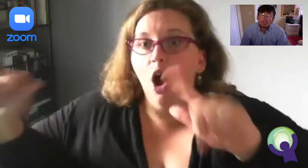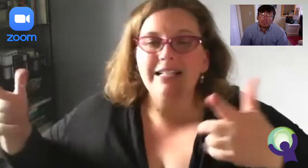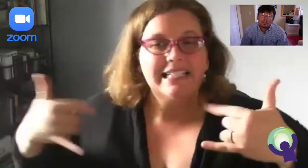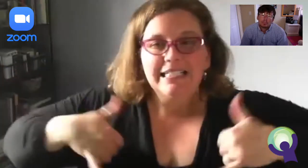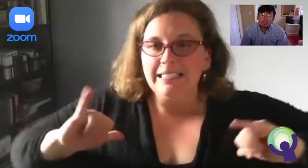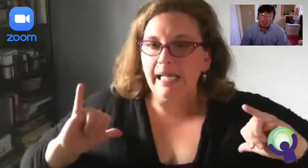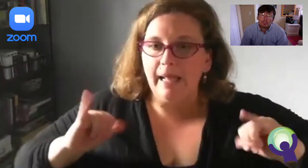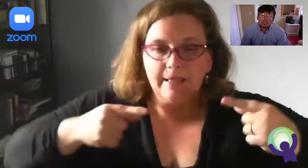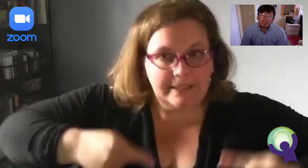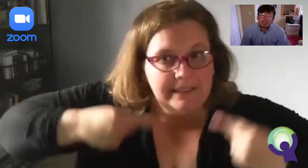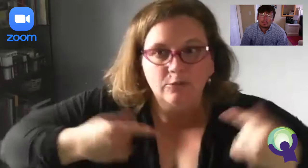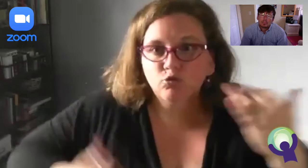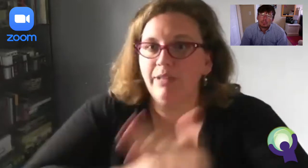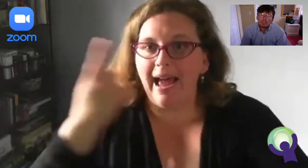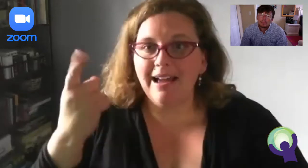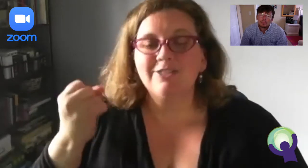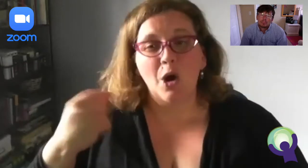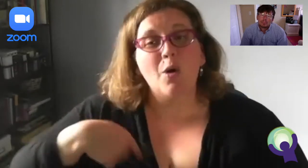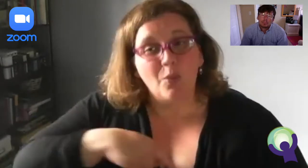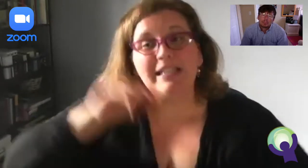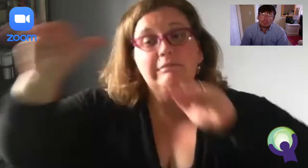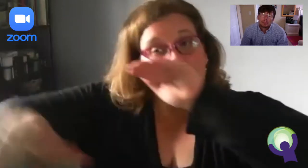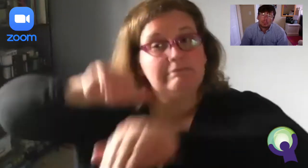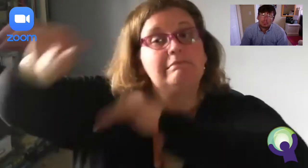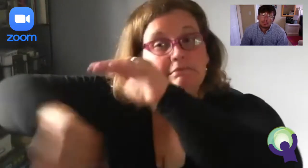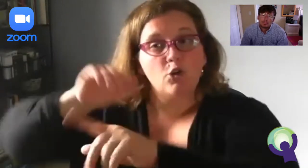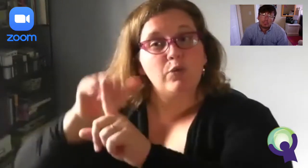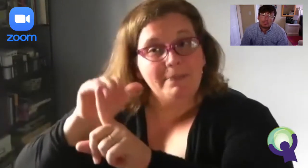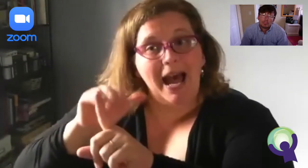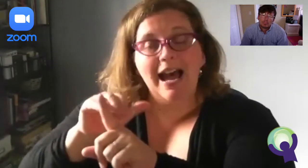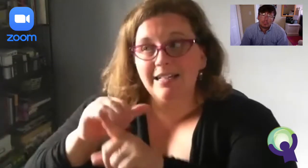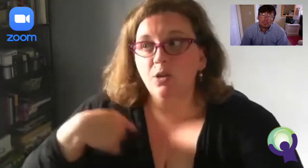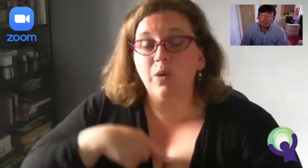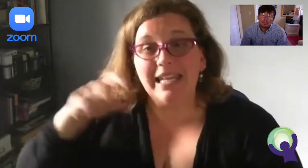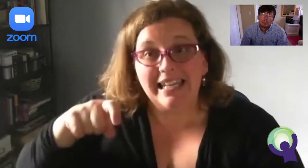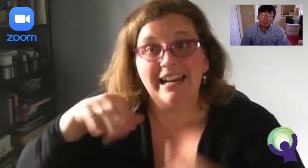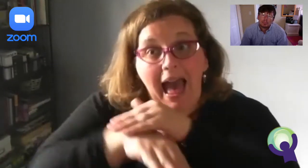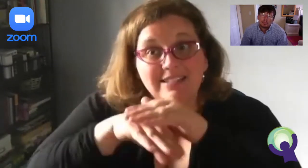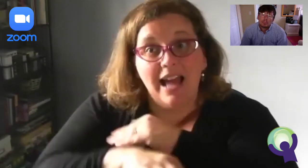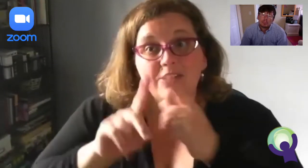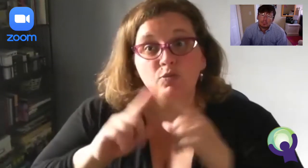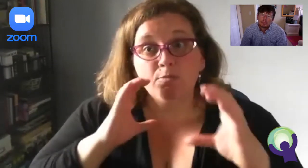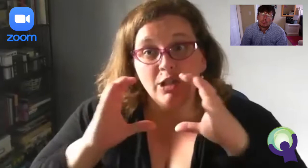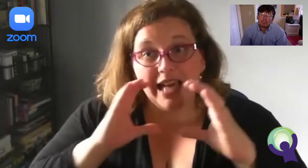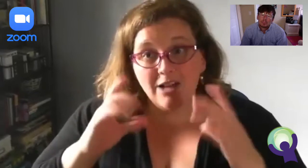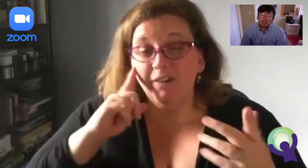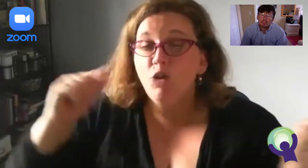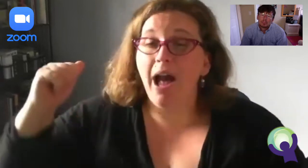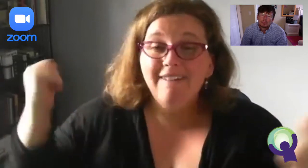program or not used to seeing vlogs even to this day. So we're having to constantly remind people that access to